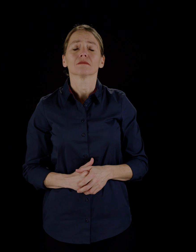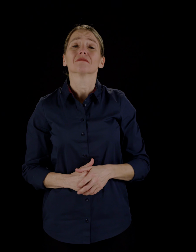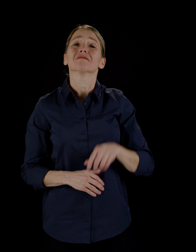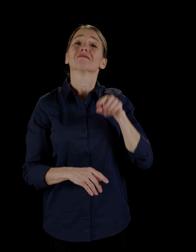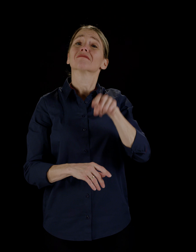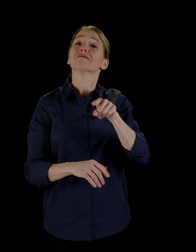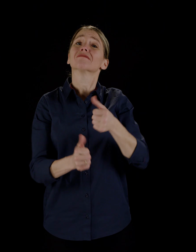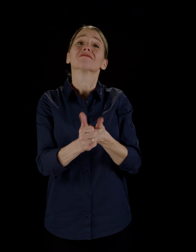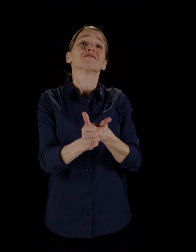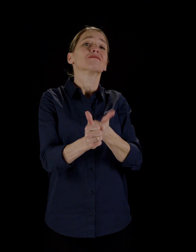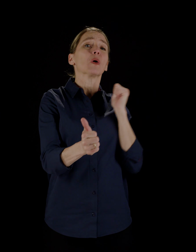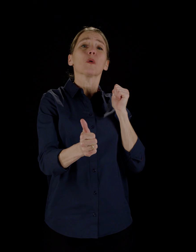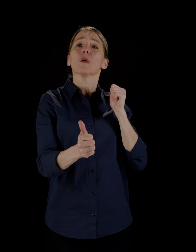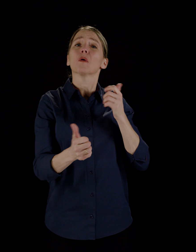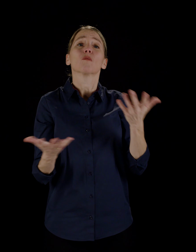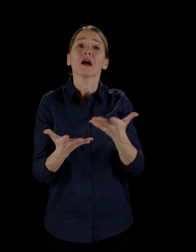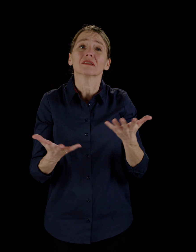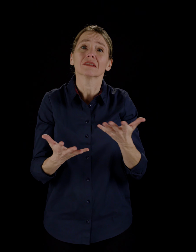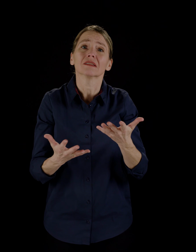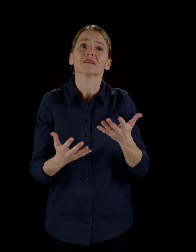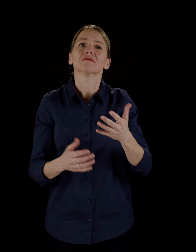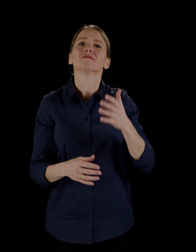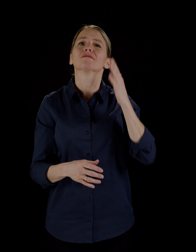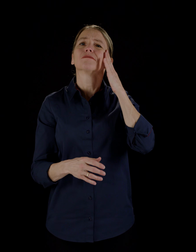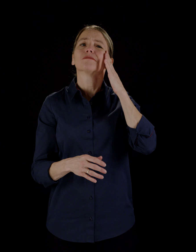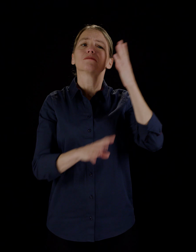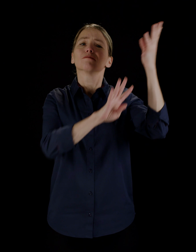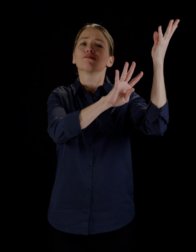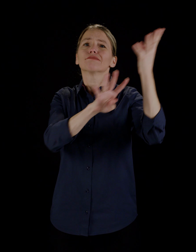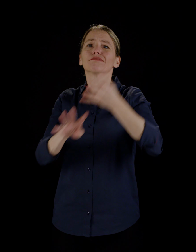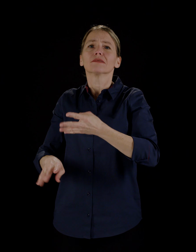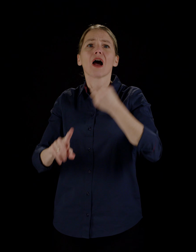2. Turn off their computer when it is not being used.